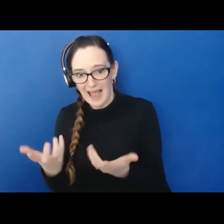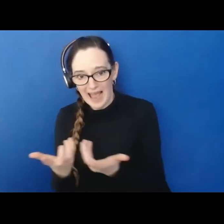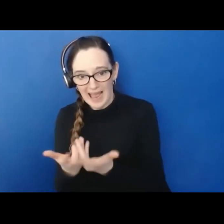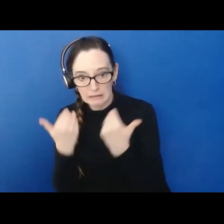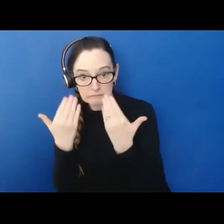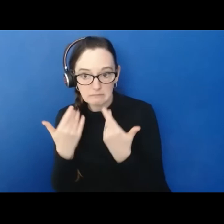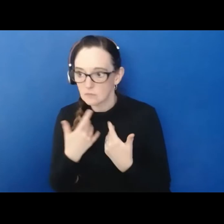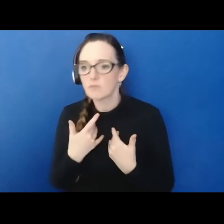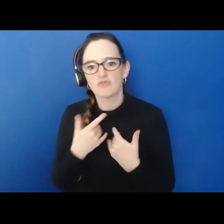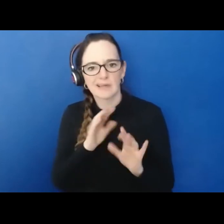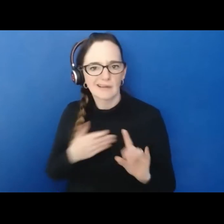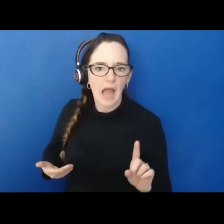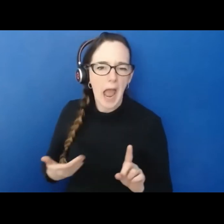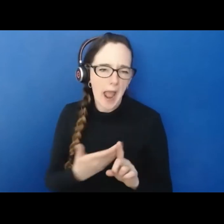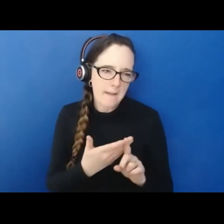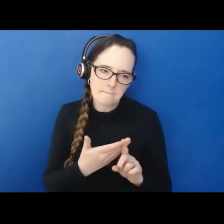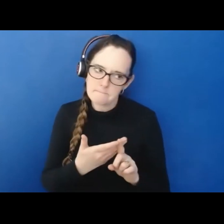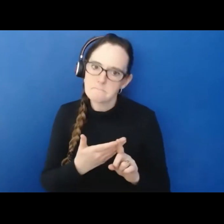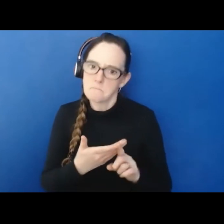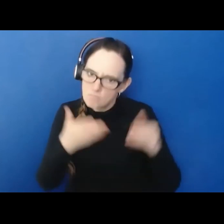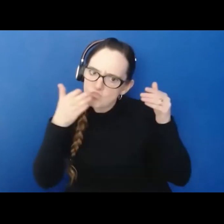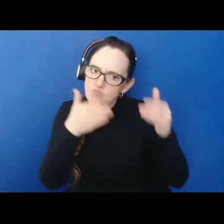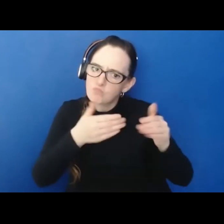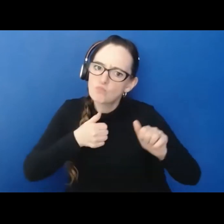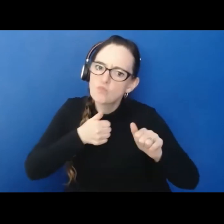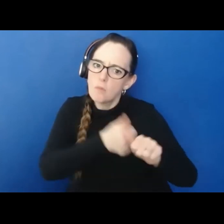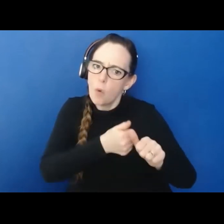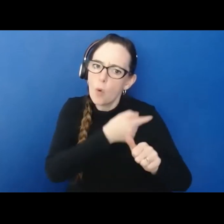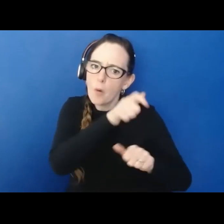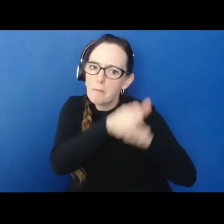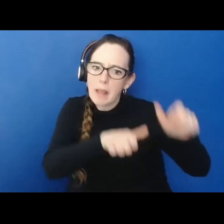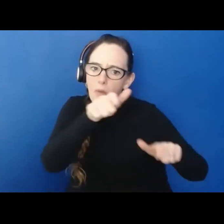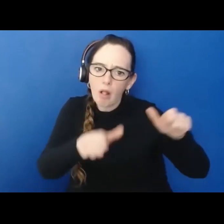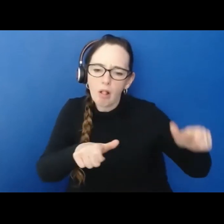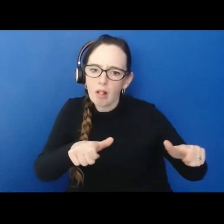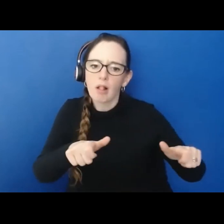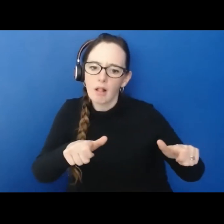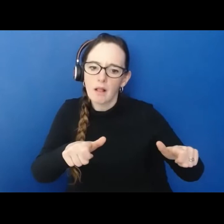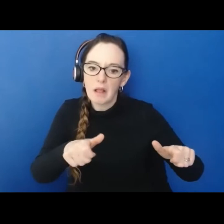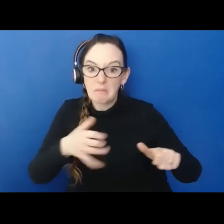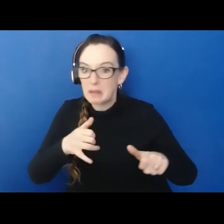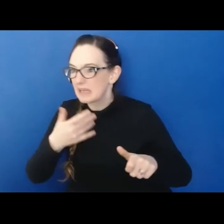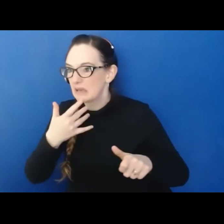There were like wild conversations like let's throw out money to the cultural sector, whatever.